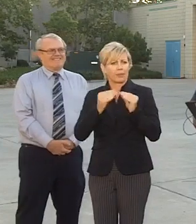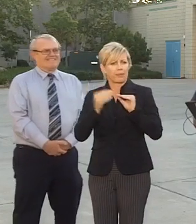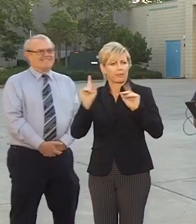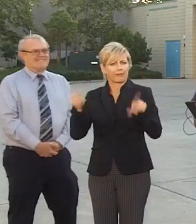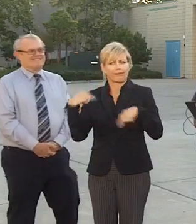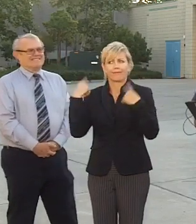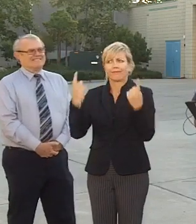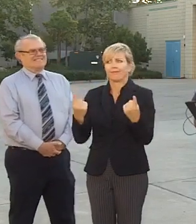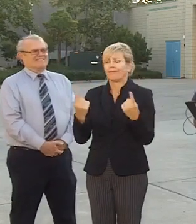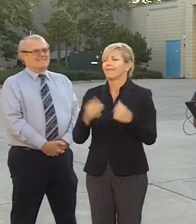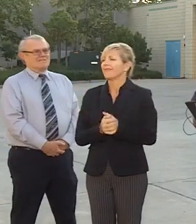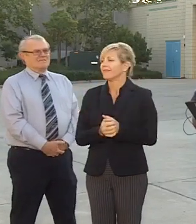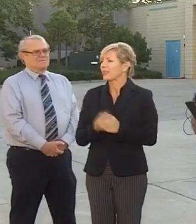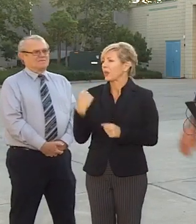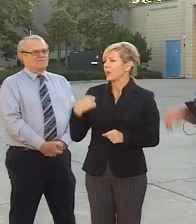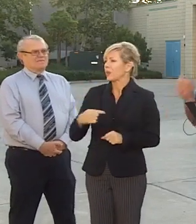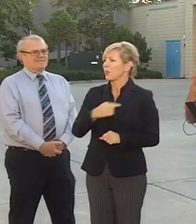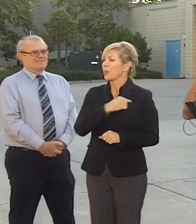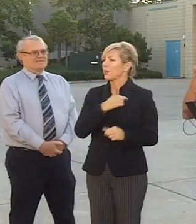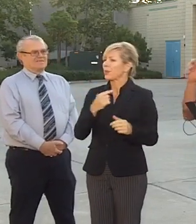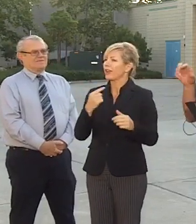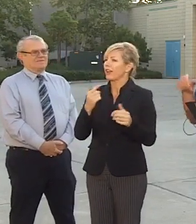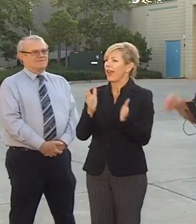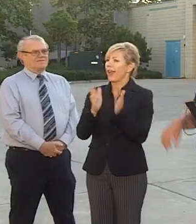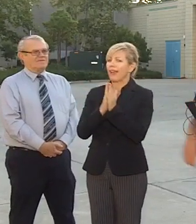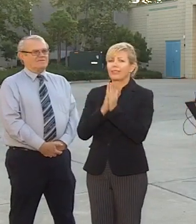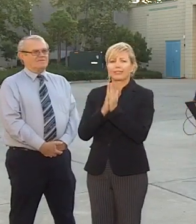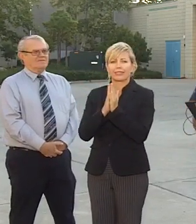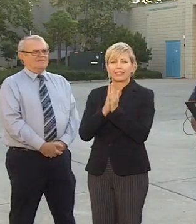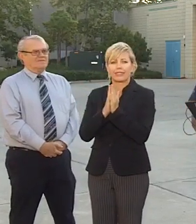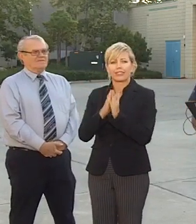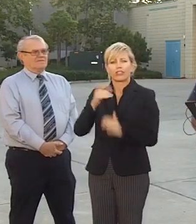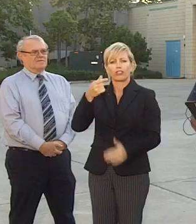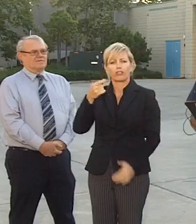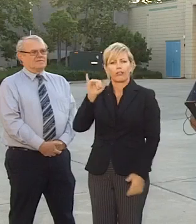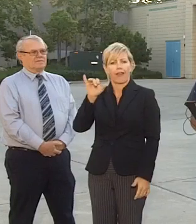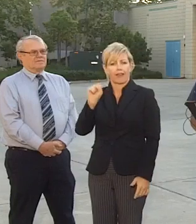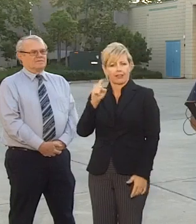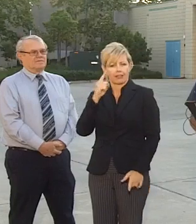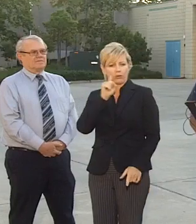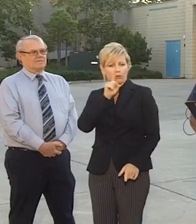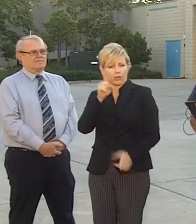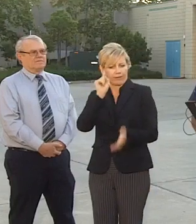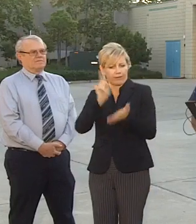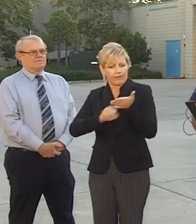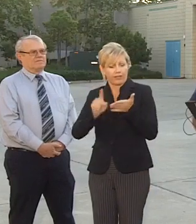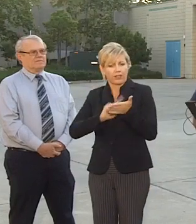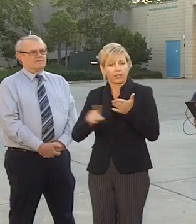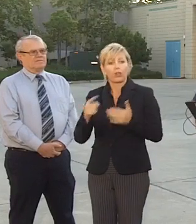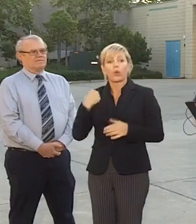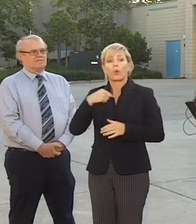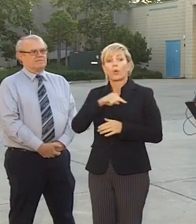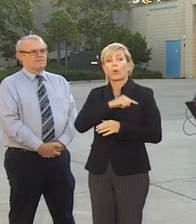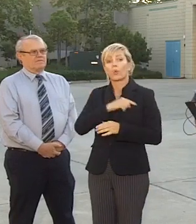evacuate we're having GIS look at that in terms of actual numbers we made the 2300 notifications